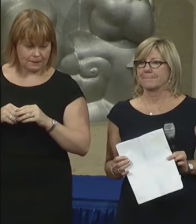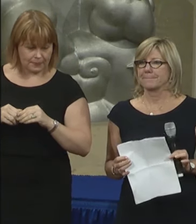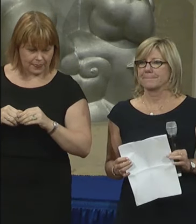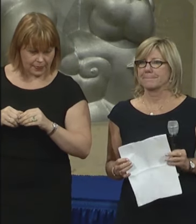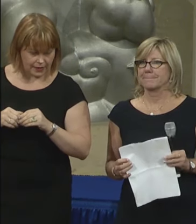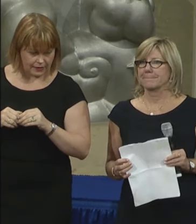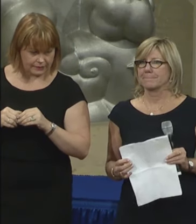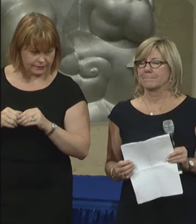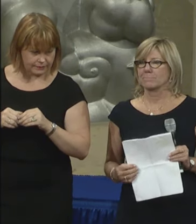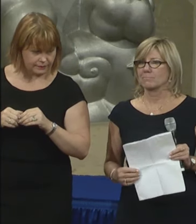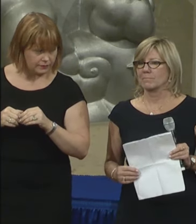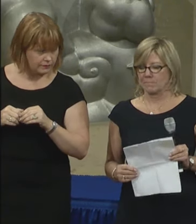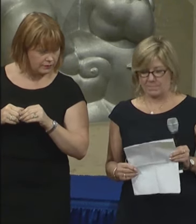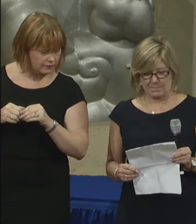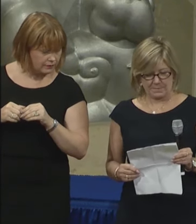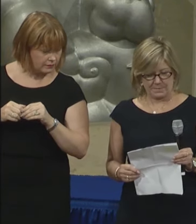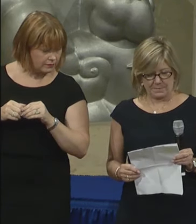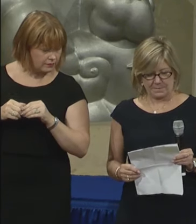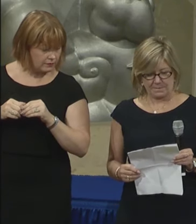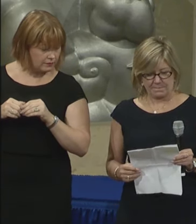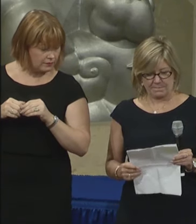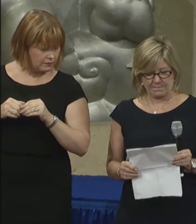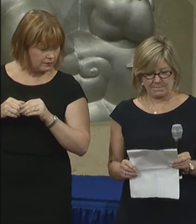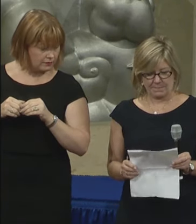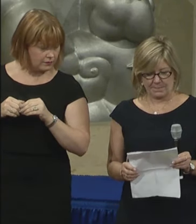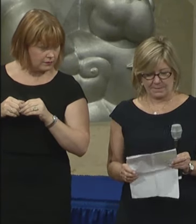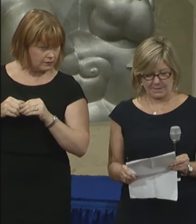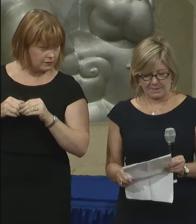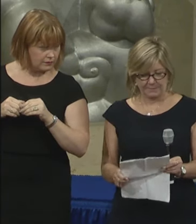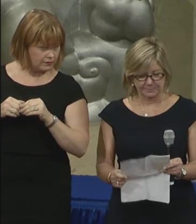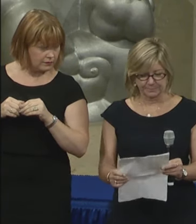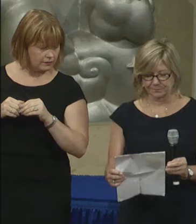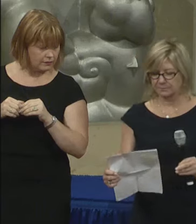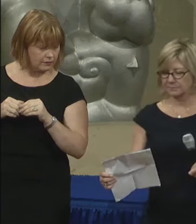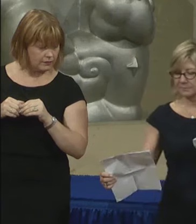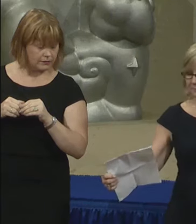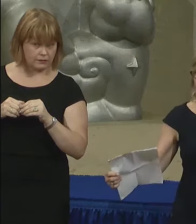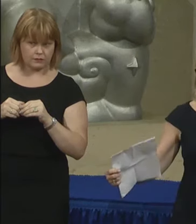BY DEAD LETTERS ON PARCHMENT, HALF PROMISES,